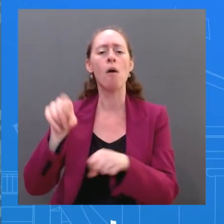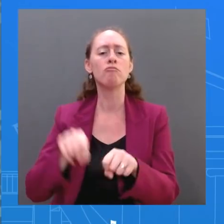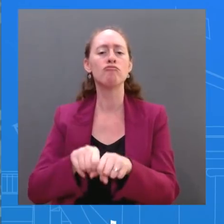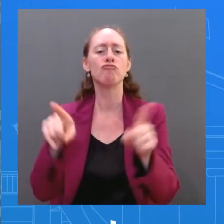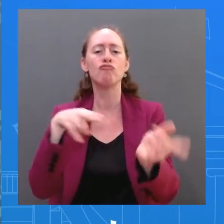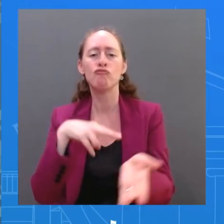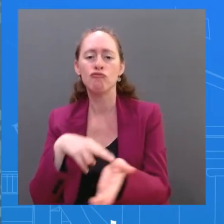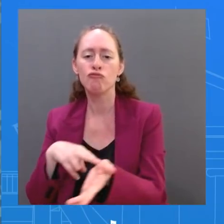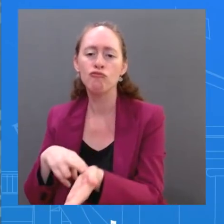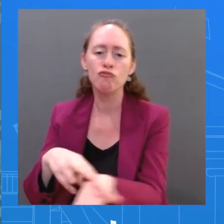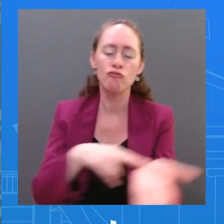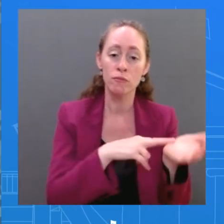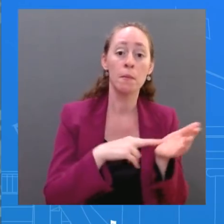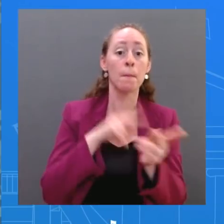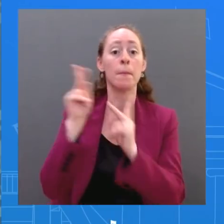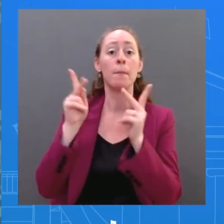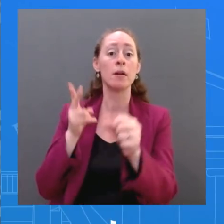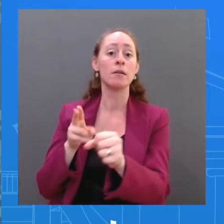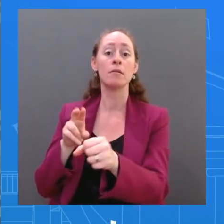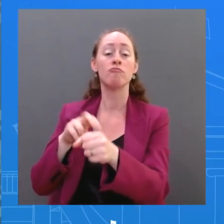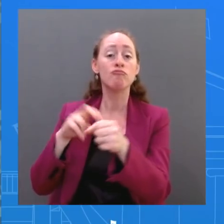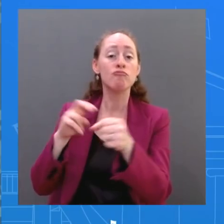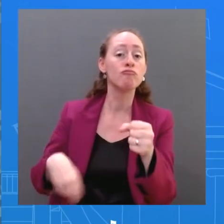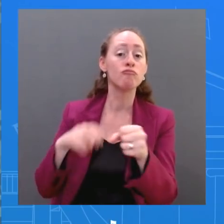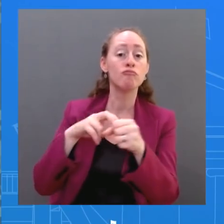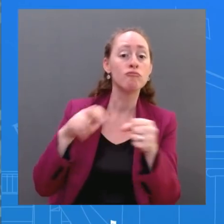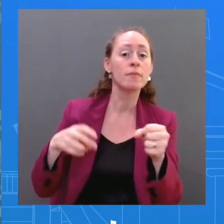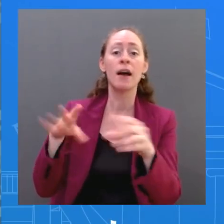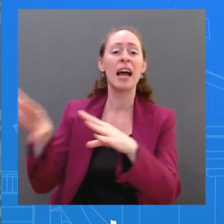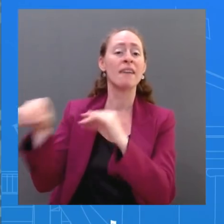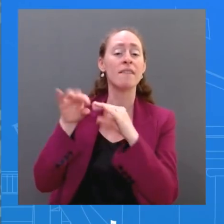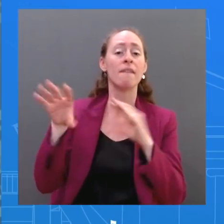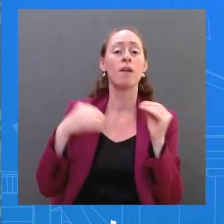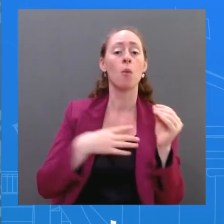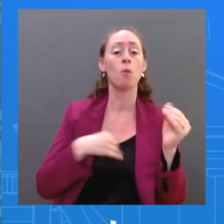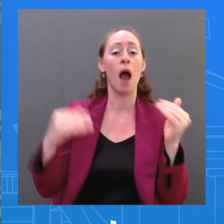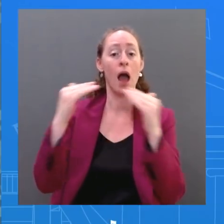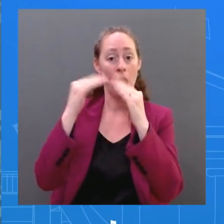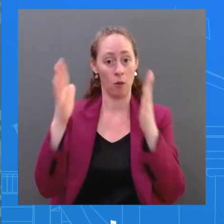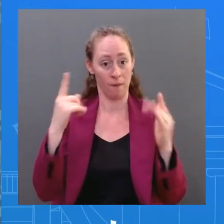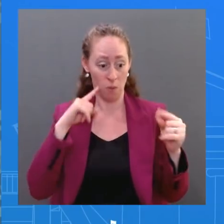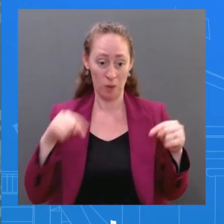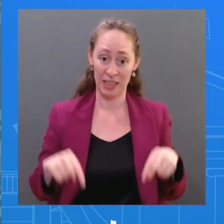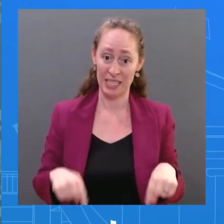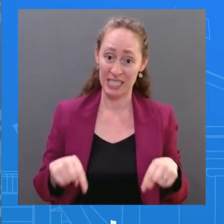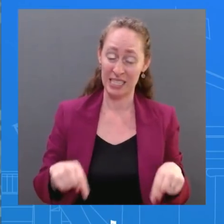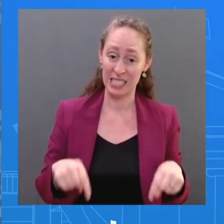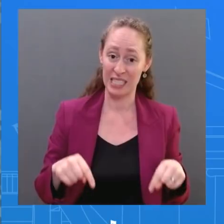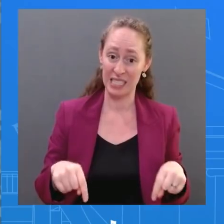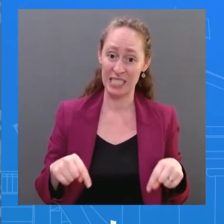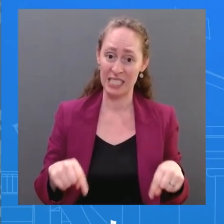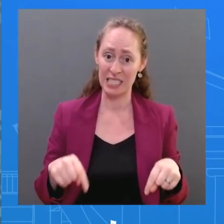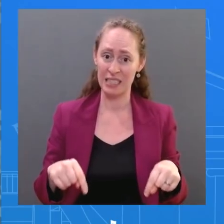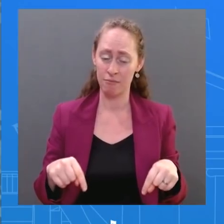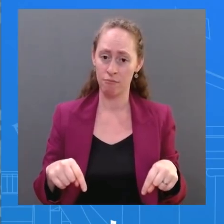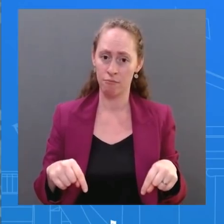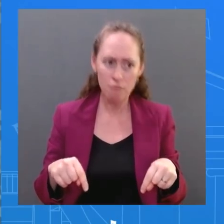So, what we're seeing here is not unusual. What we're seeing here is -- is normal. And what we're going to continue to do is we're going to communicate